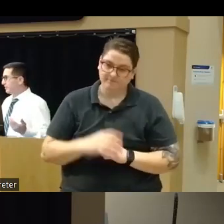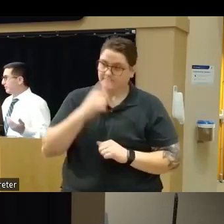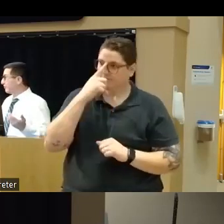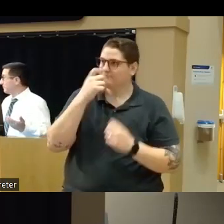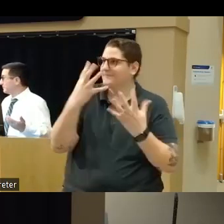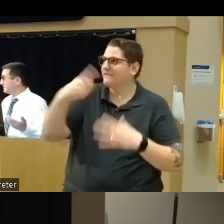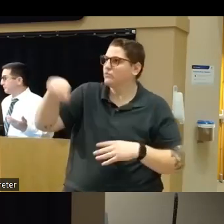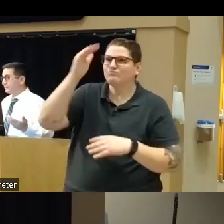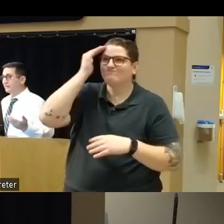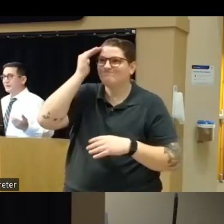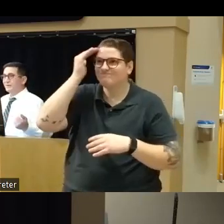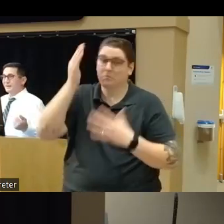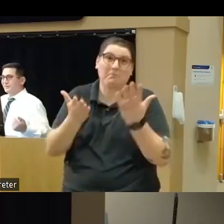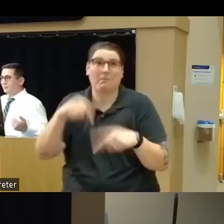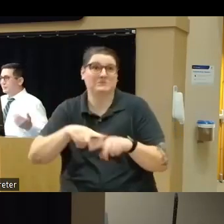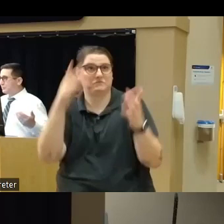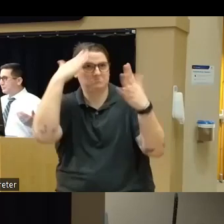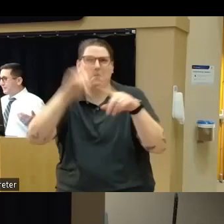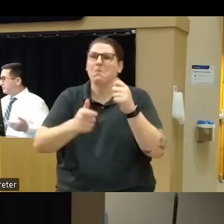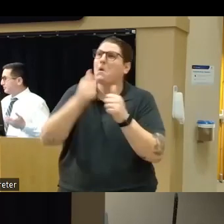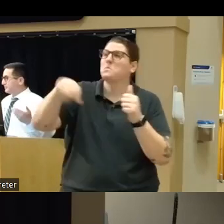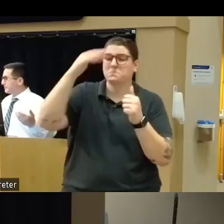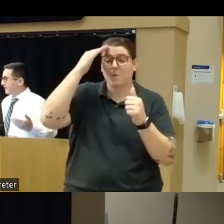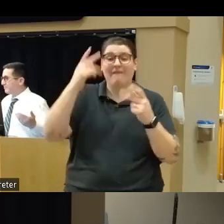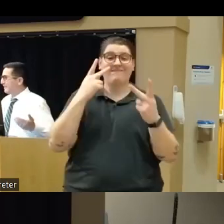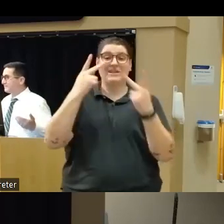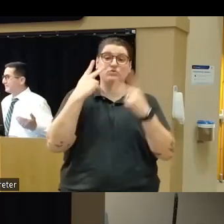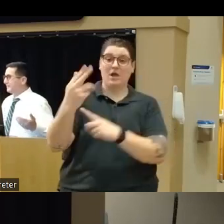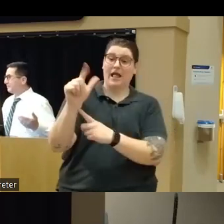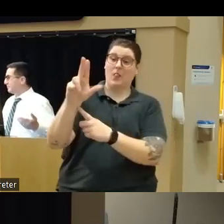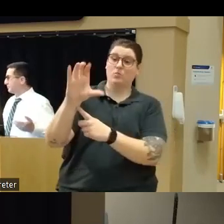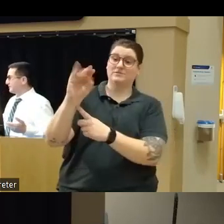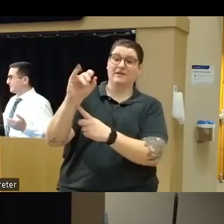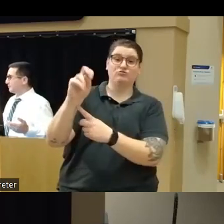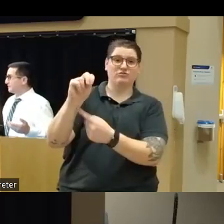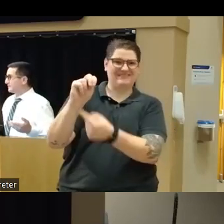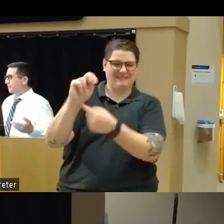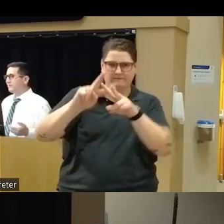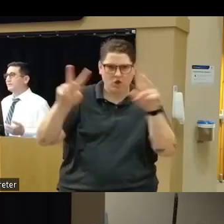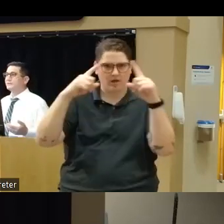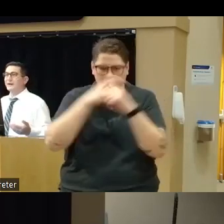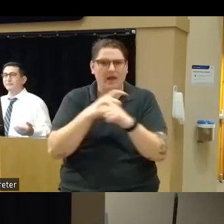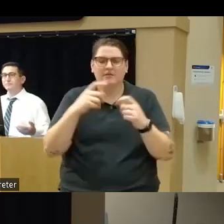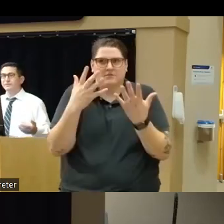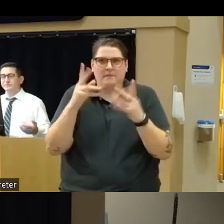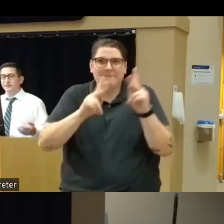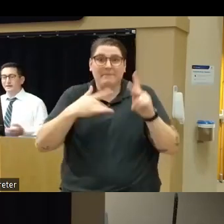were taught although maybe it's different here that you know visual hallucinations are this complex thing that people see that they're really scared of and it doesn't have to be just